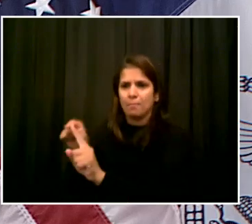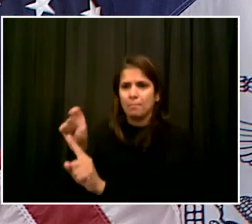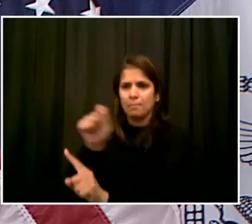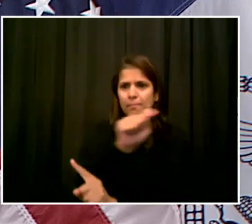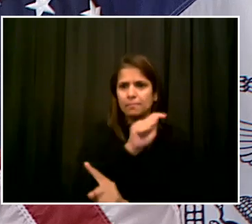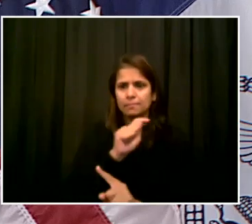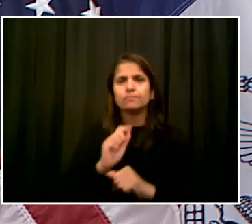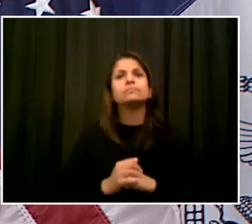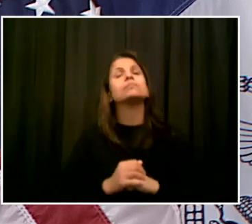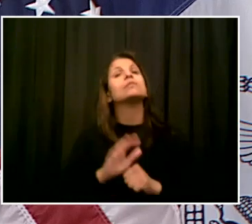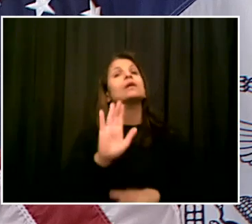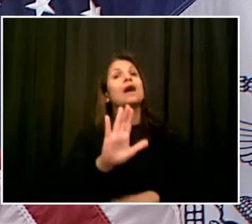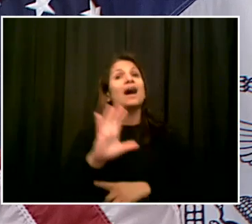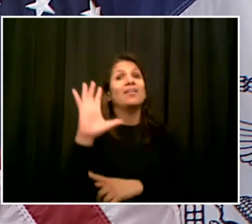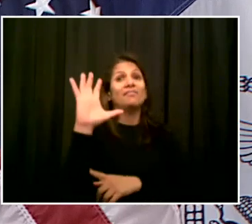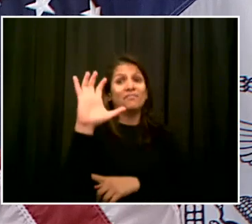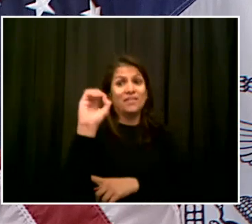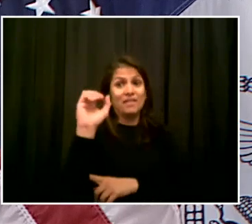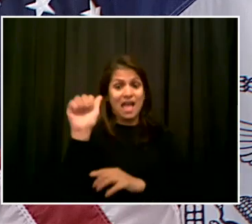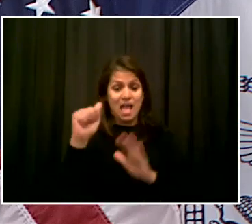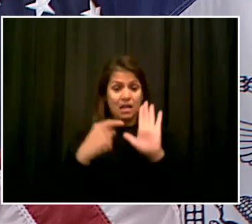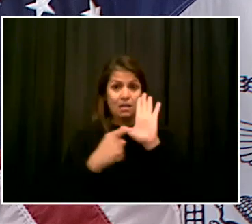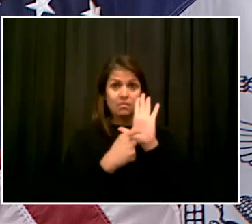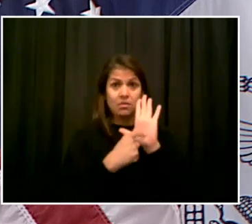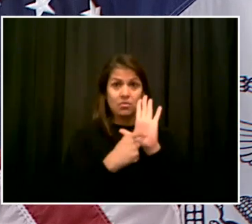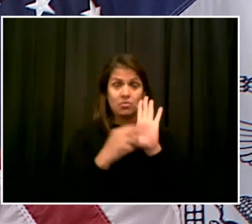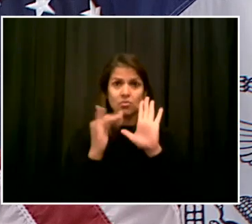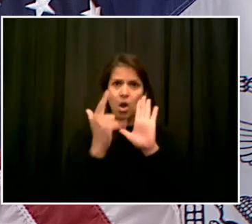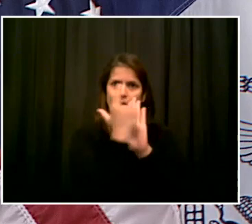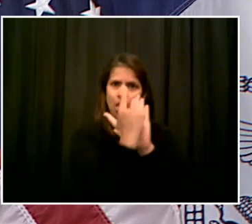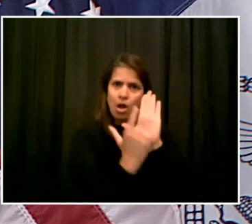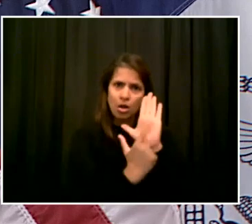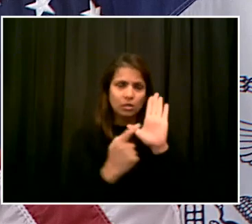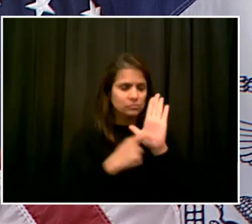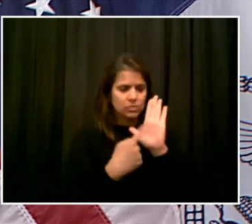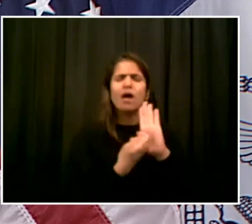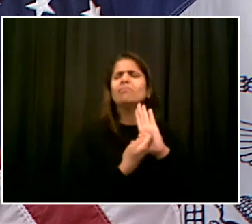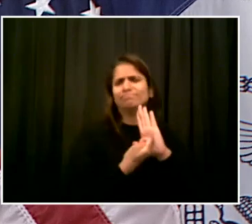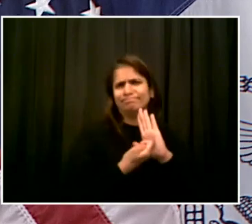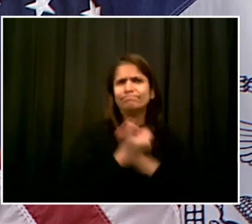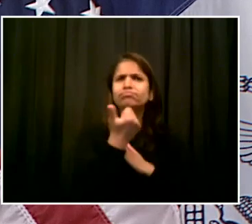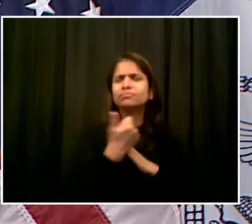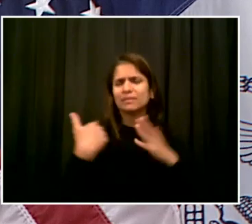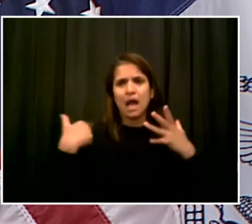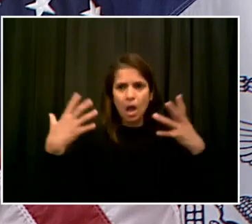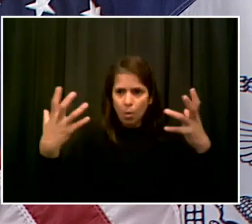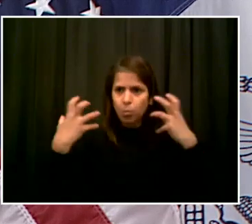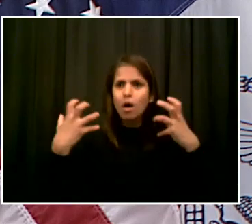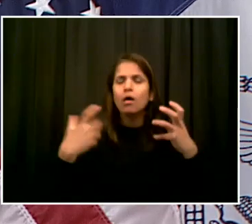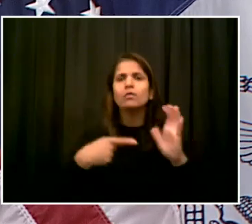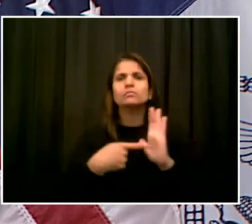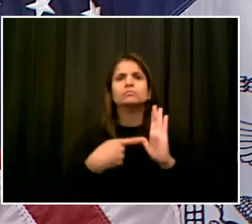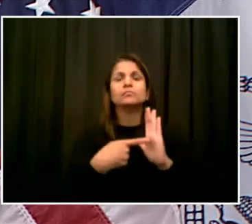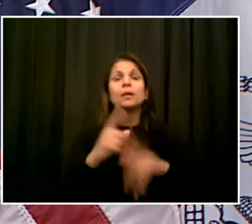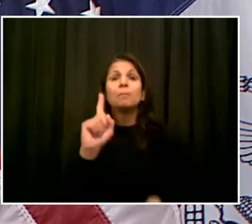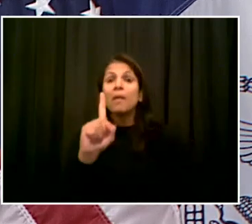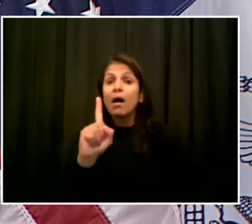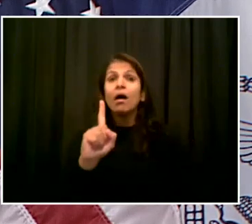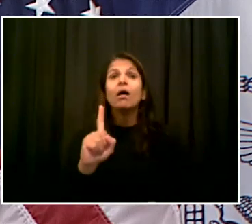AND ONCE ANFOD R ALL TO GET RID OF T HELAW THAT HAS HELD BACK TRANSPARENCY AND UNDERNMIE POLICE AND COMMUNIT